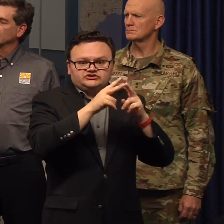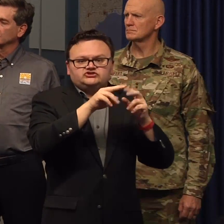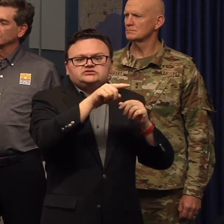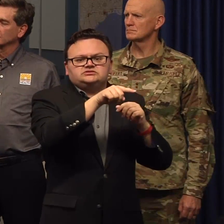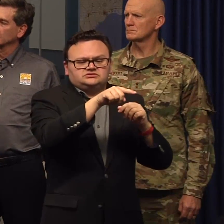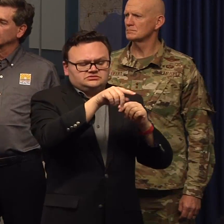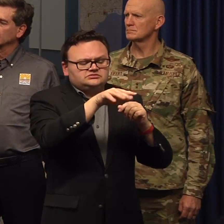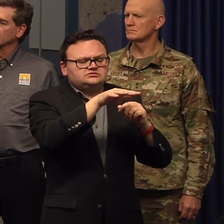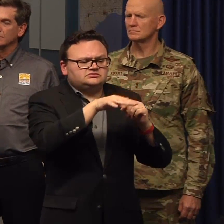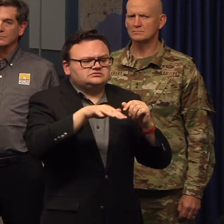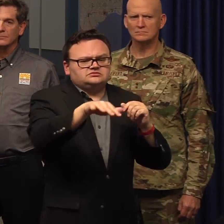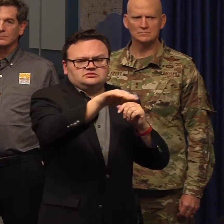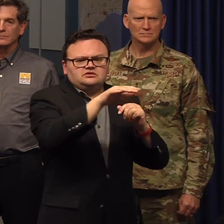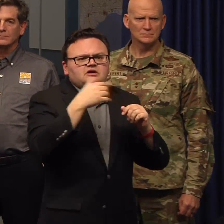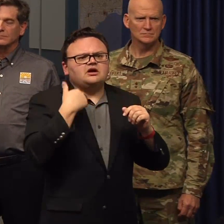I THINK YOU'RE SEEING MORE